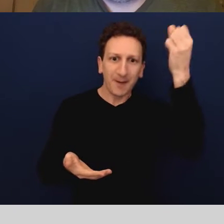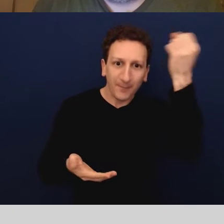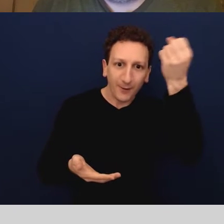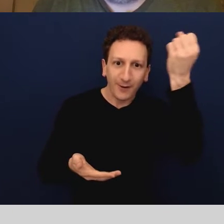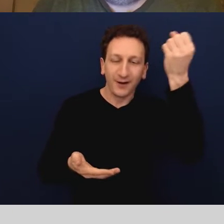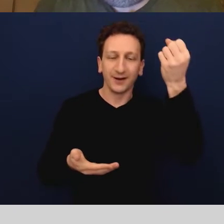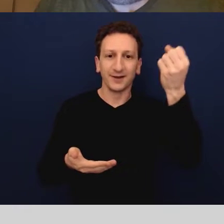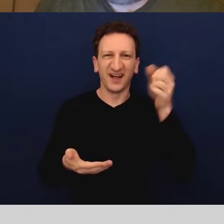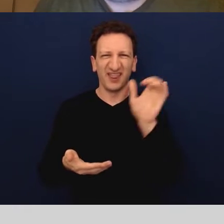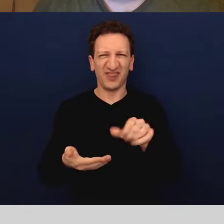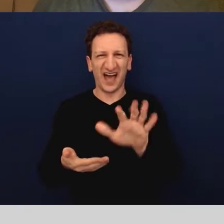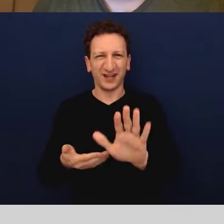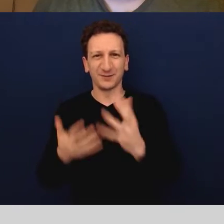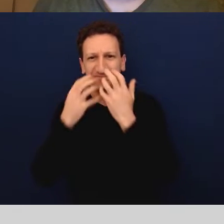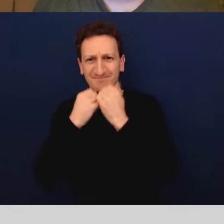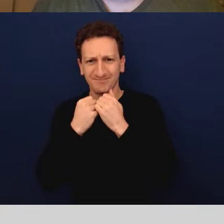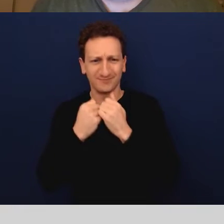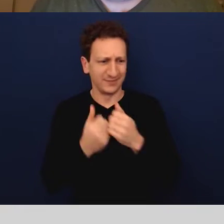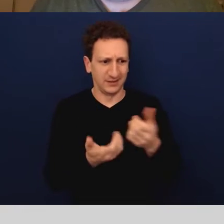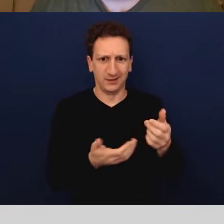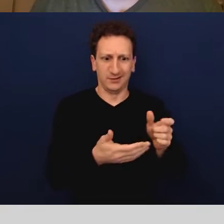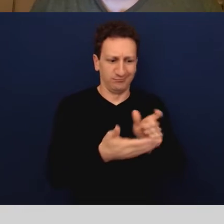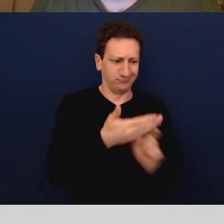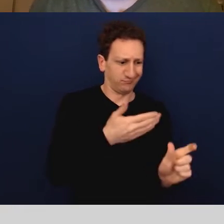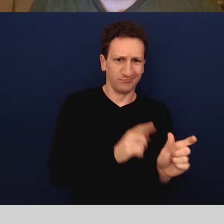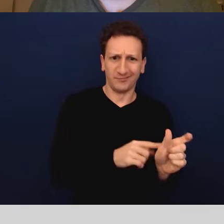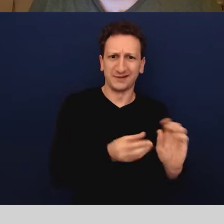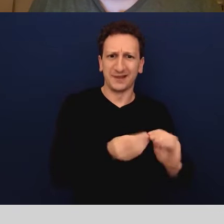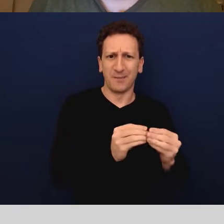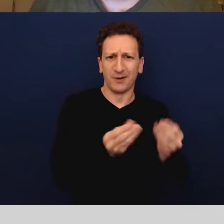And the vague notion that they all have the compatible semantics.